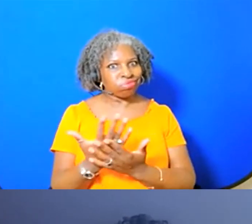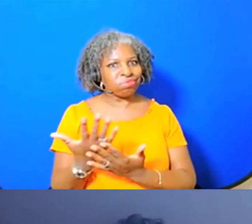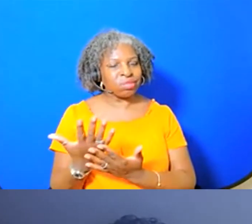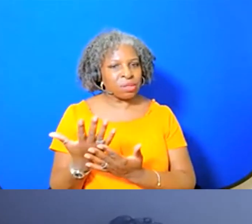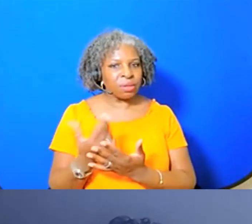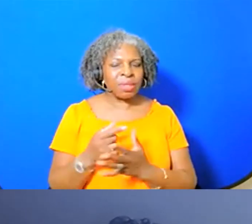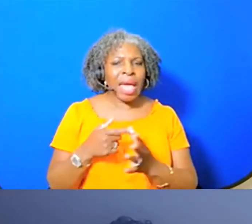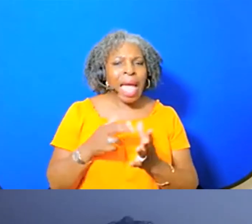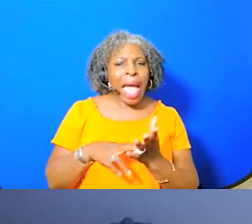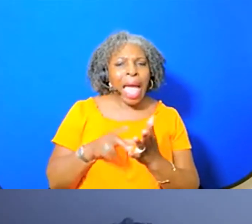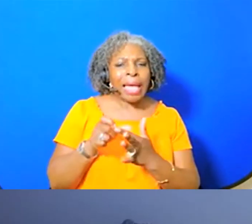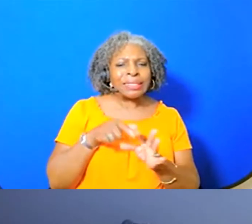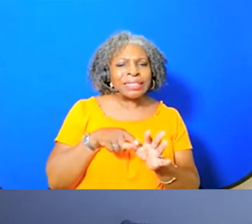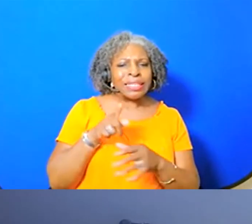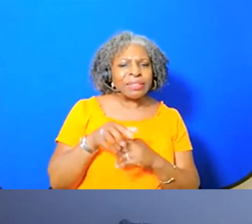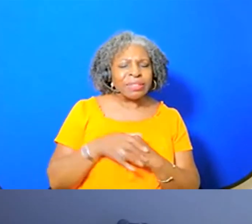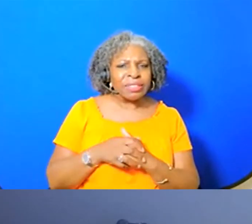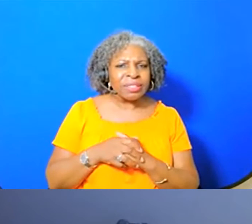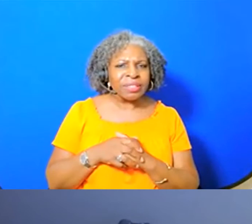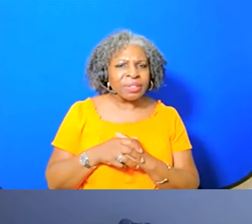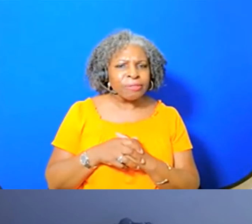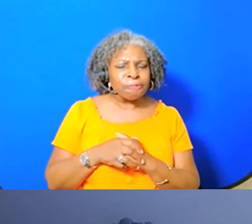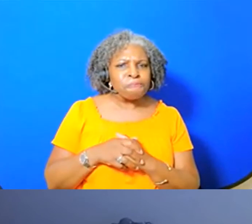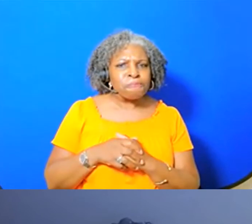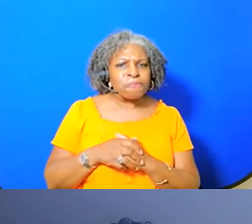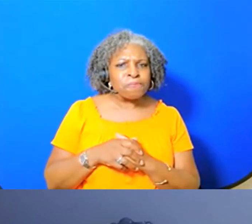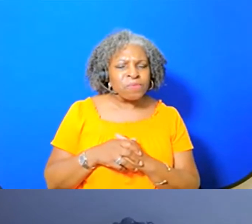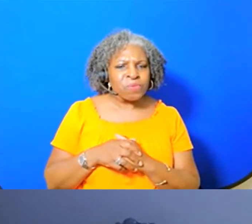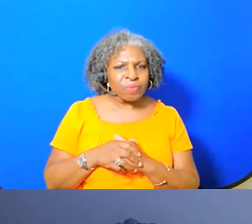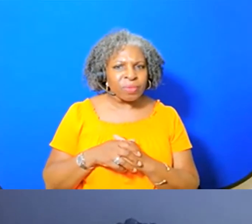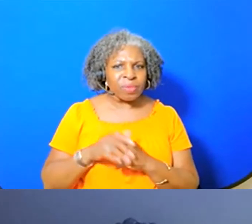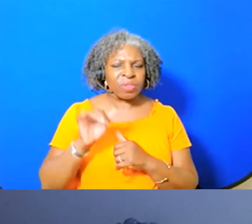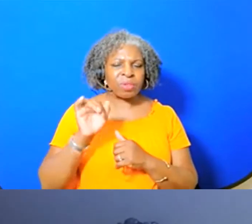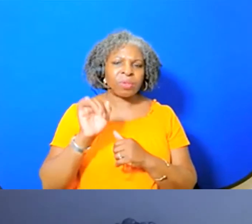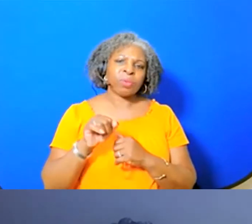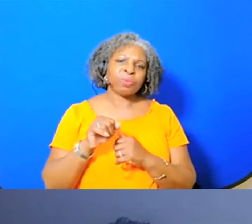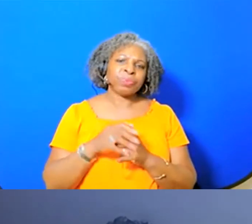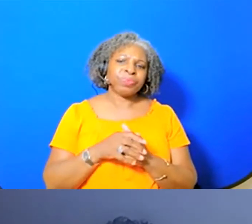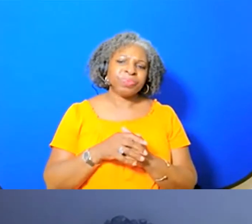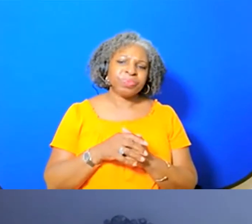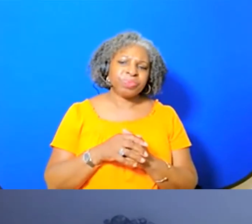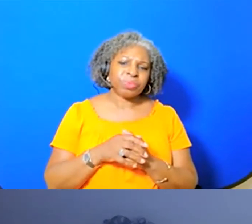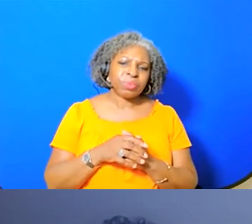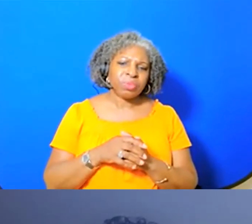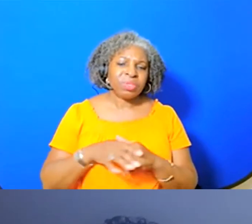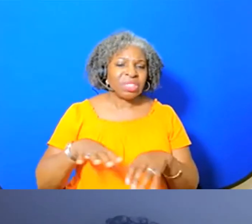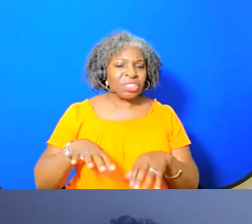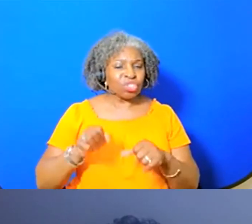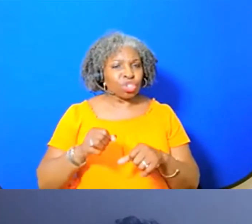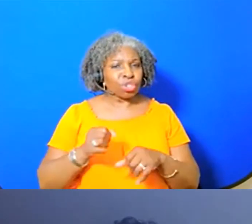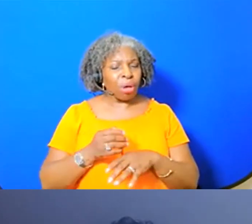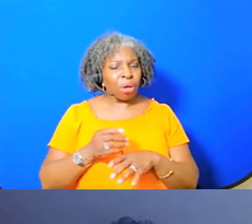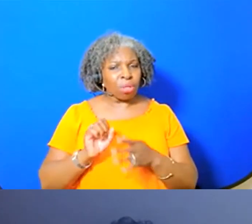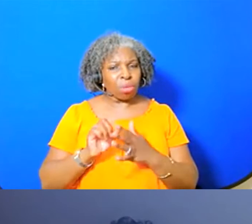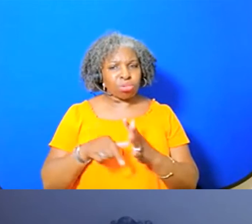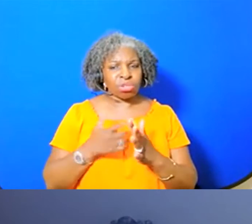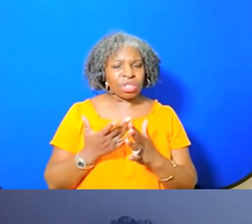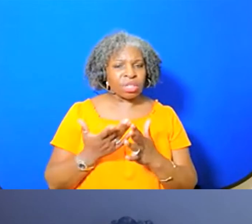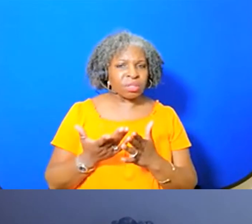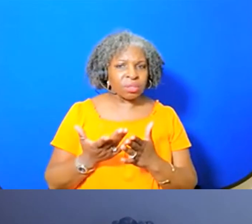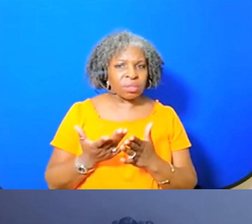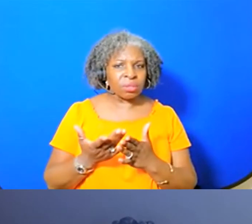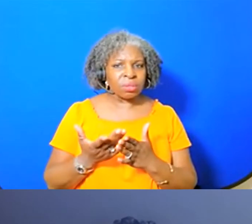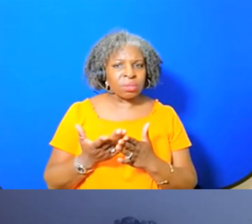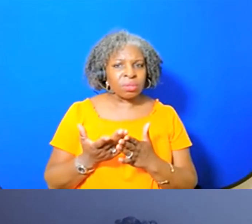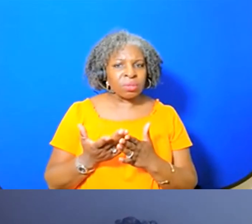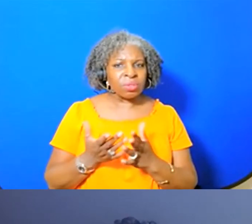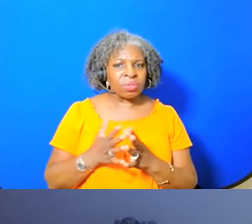Yeah, so obviously, at the start of the project now, so but kind of making decisions like